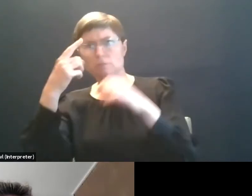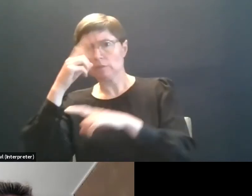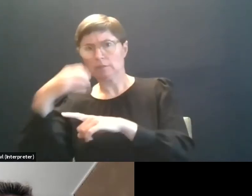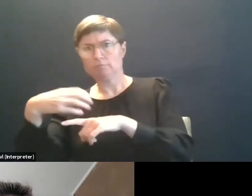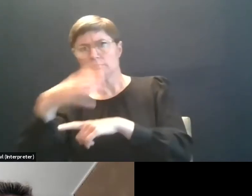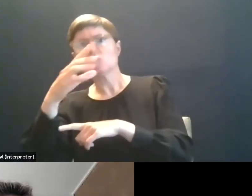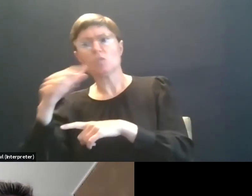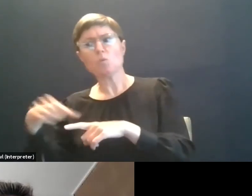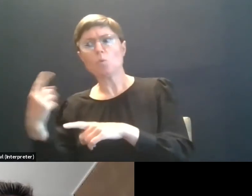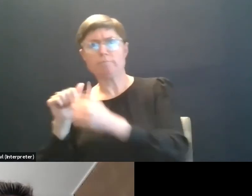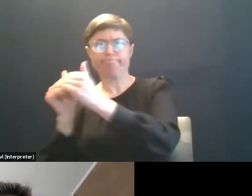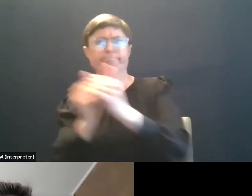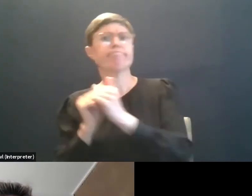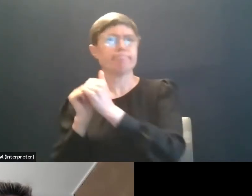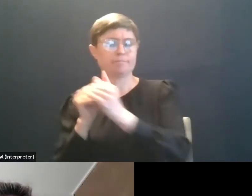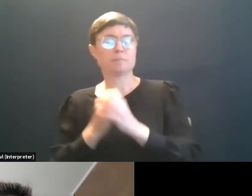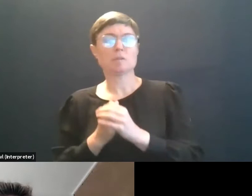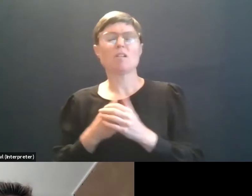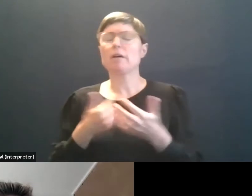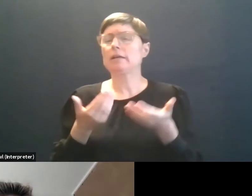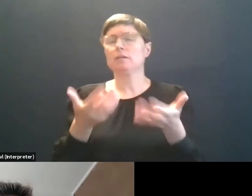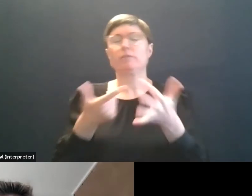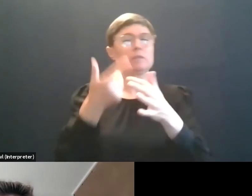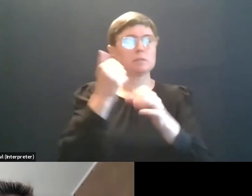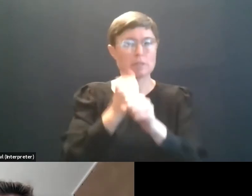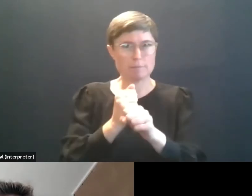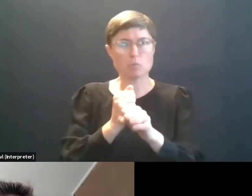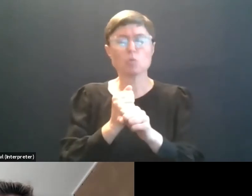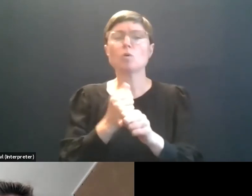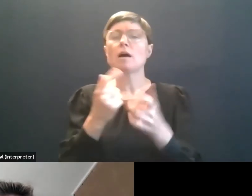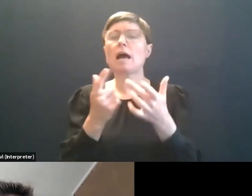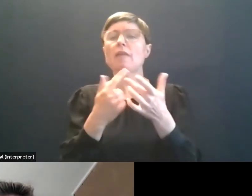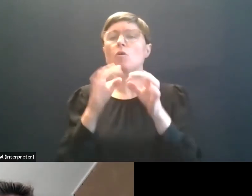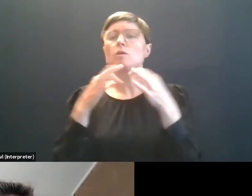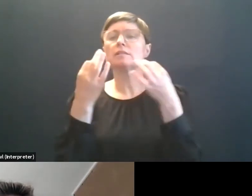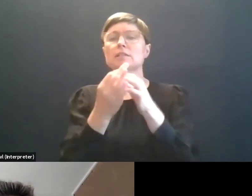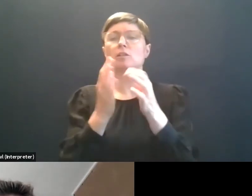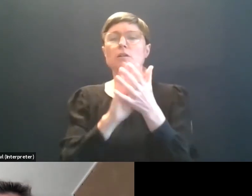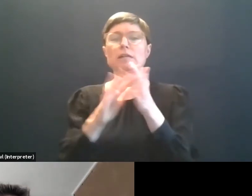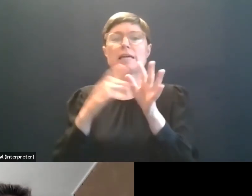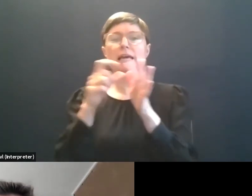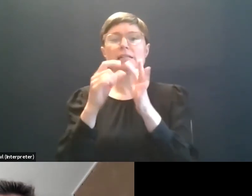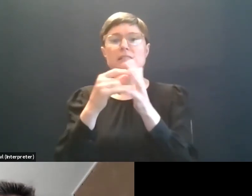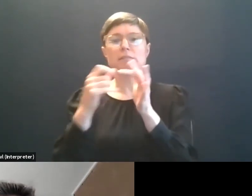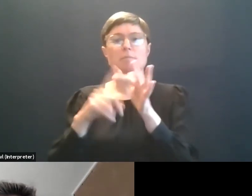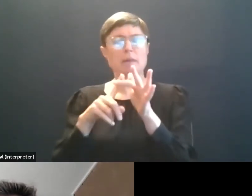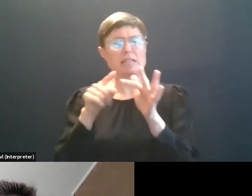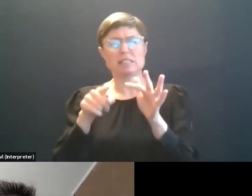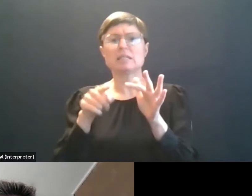I mean to give you a very clear example of this, Headspace, is hugely specialist, focused